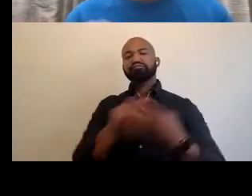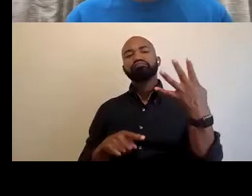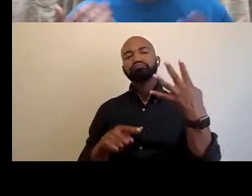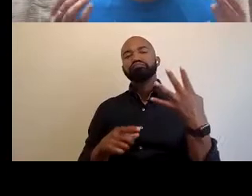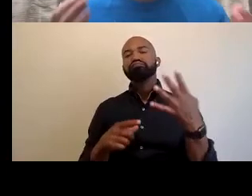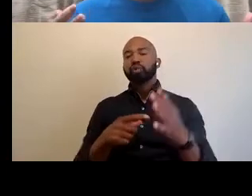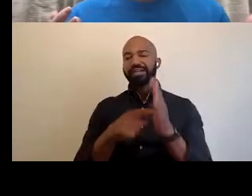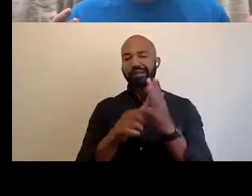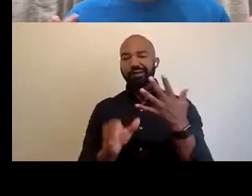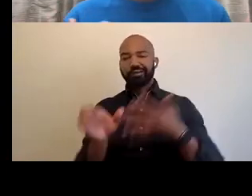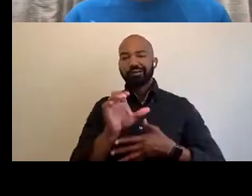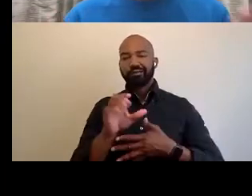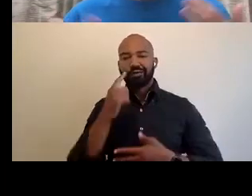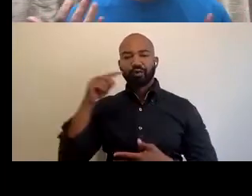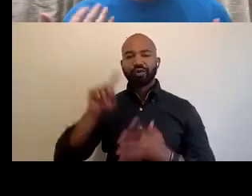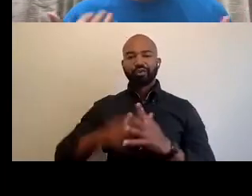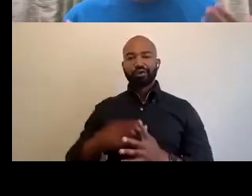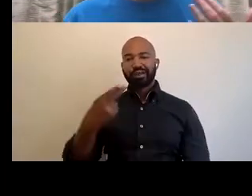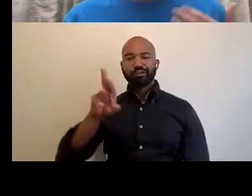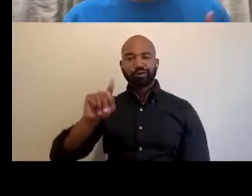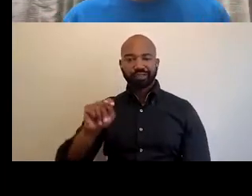And I wanna start with this just so that people can see